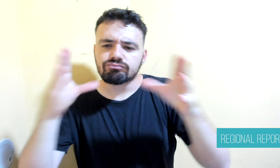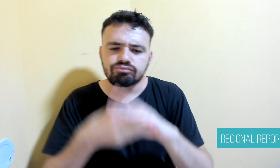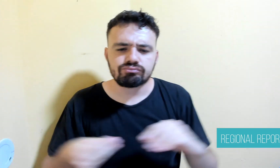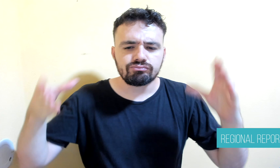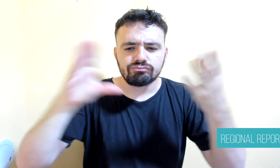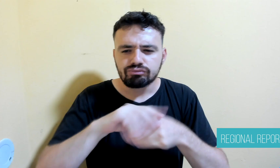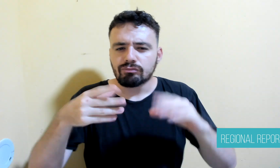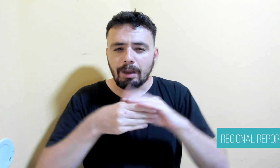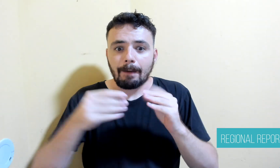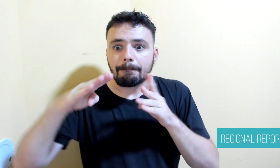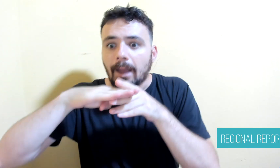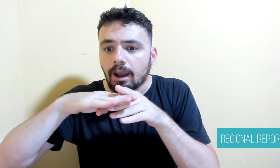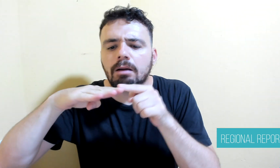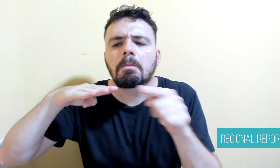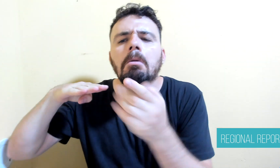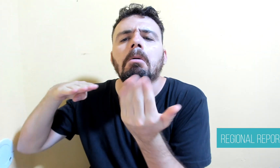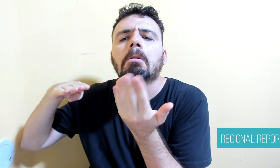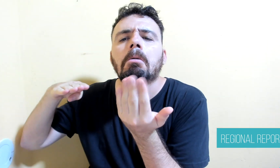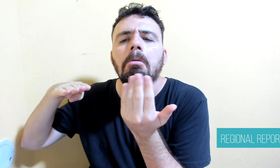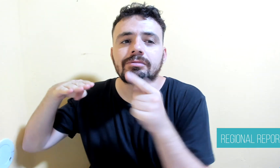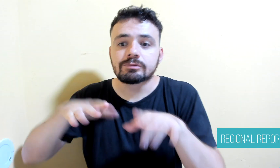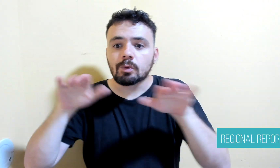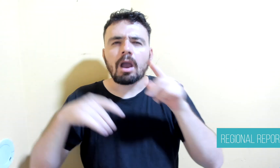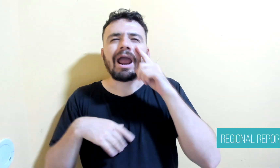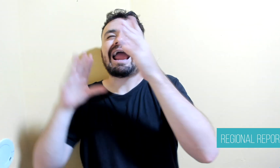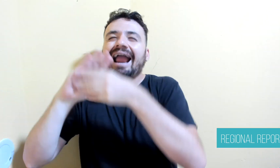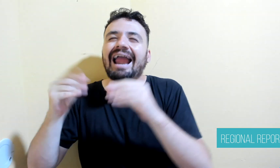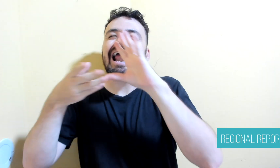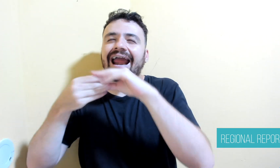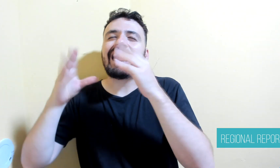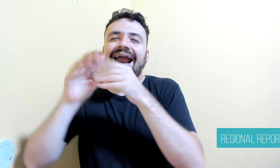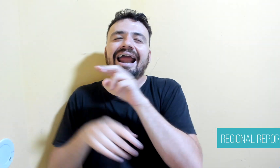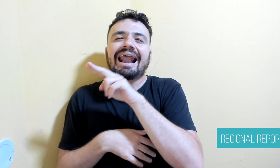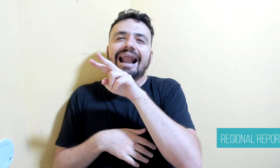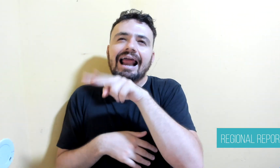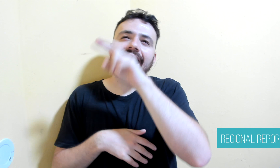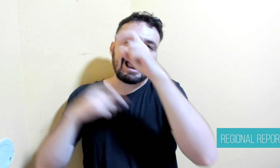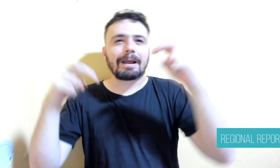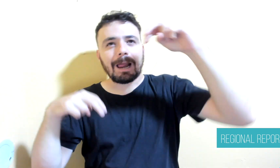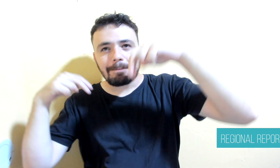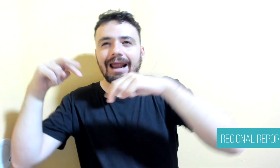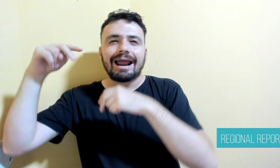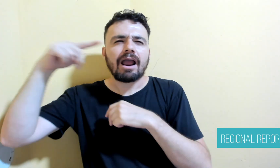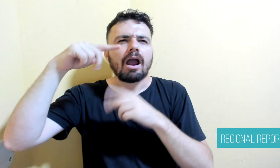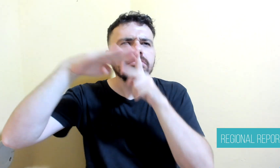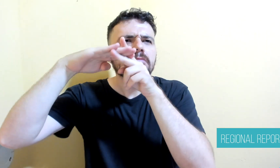a well-armed verbal language. There are also sequence games